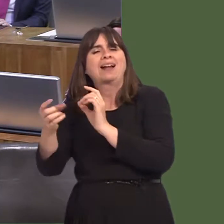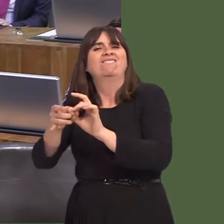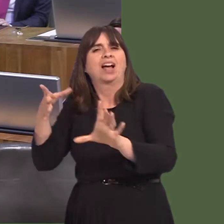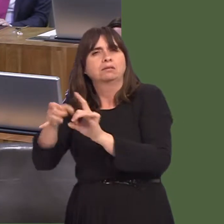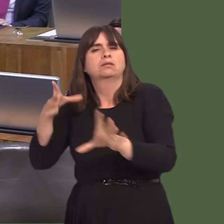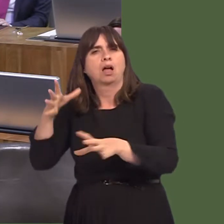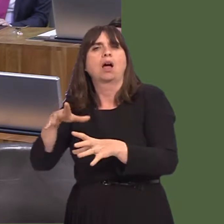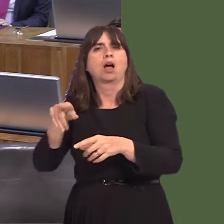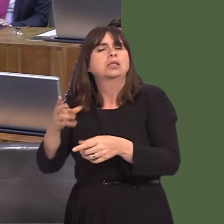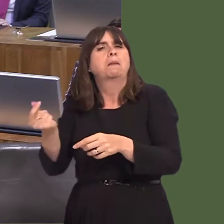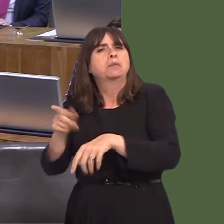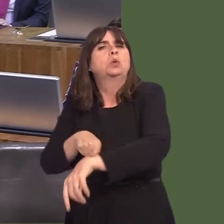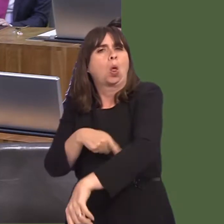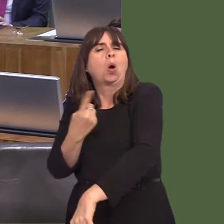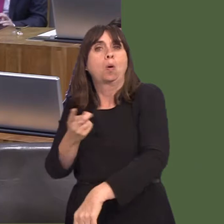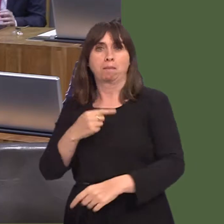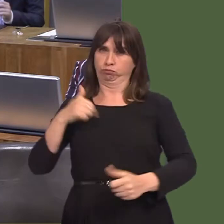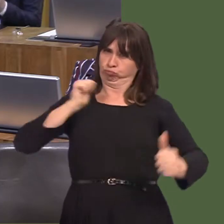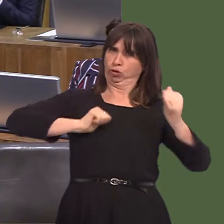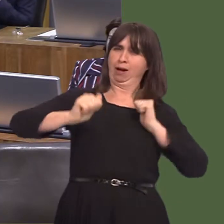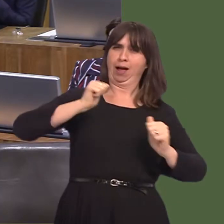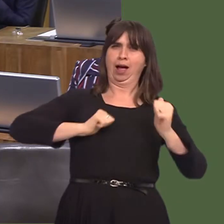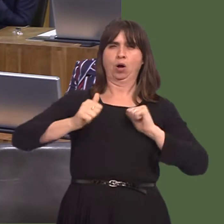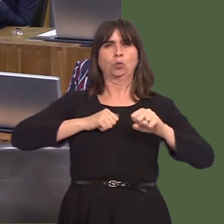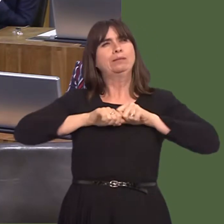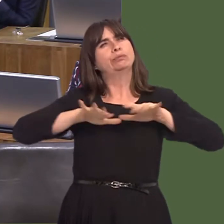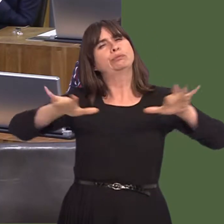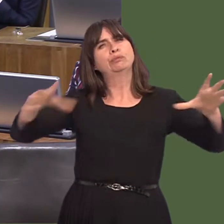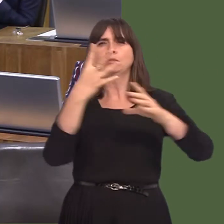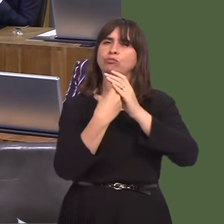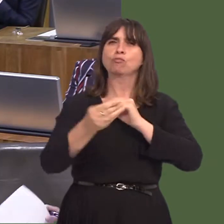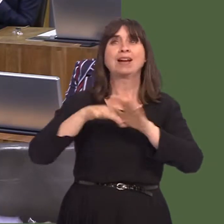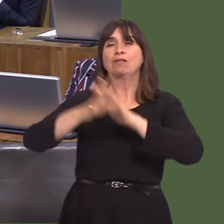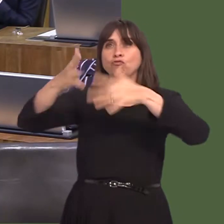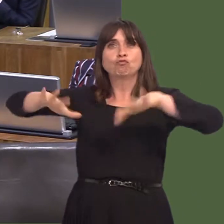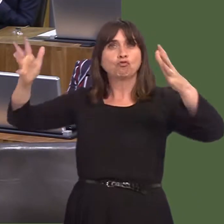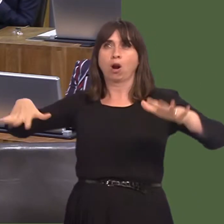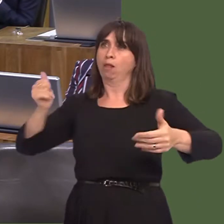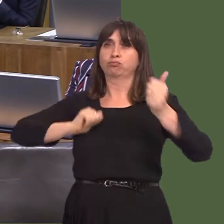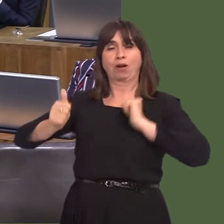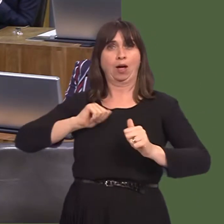We are proud of our record in rolling out broadband across rural communities in Wales that would otherwise have no access at all.